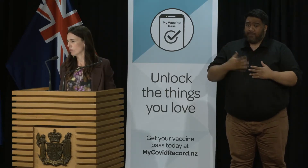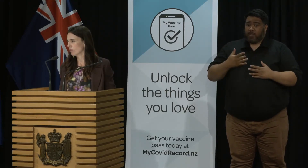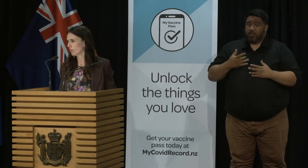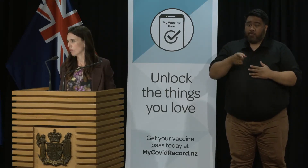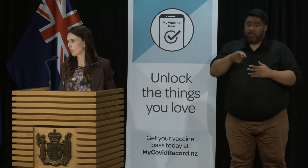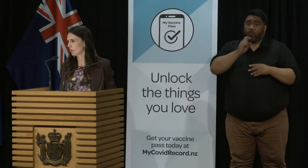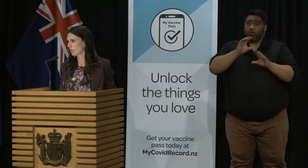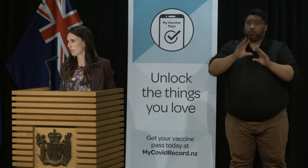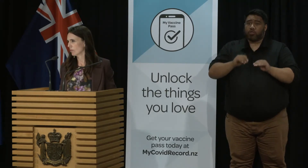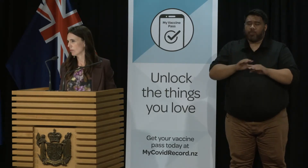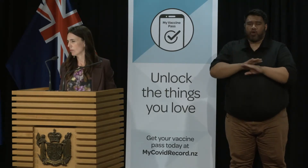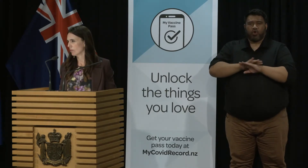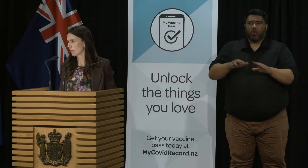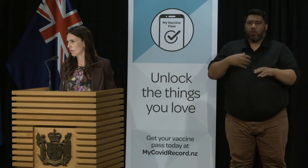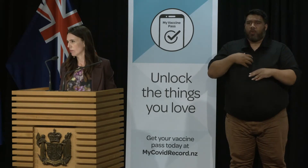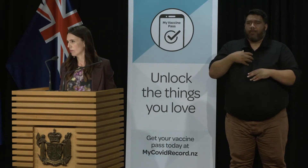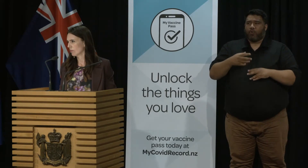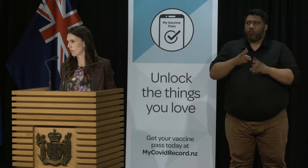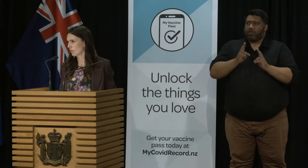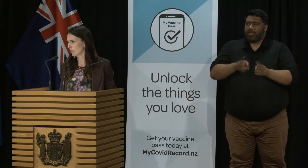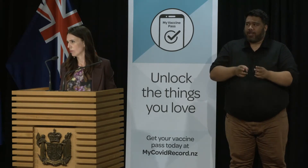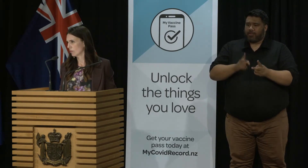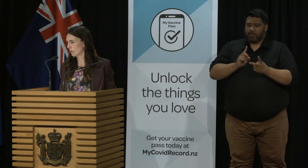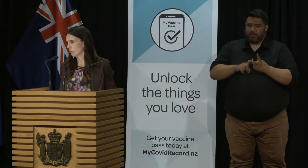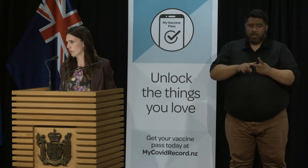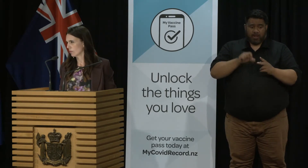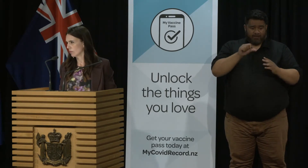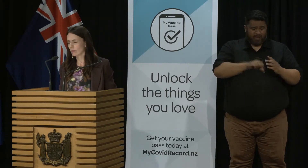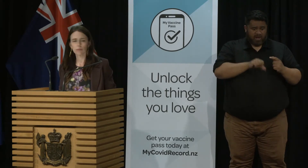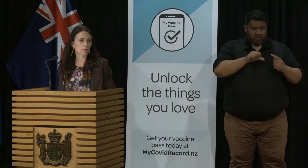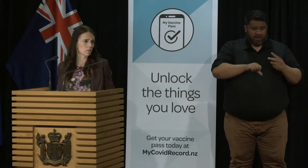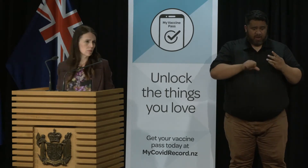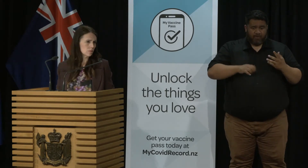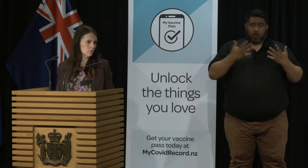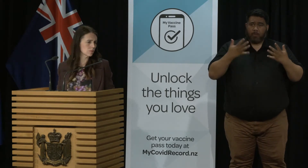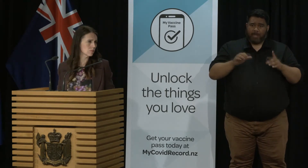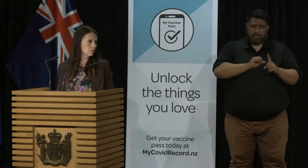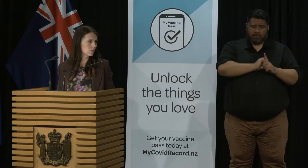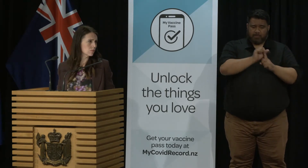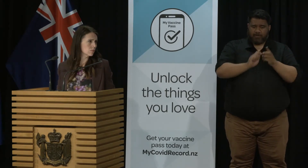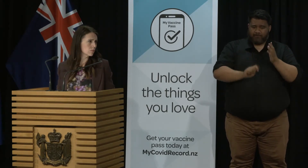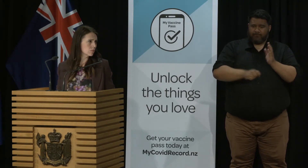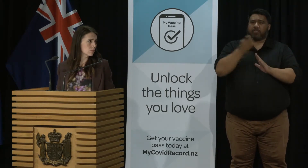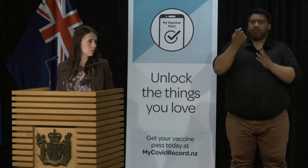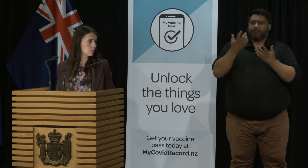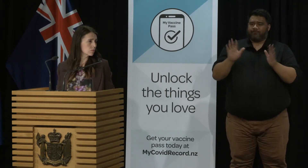Just on the home isolation deaths, are you now confident